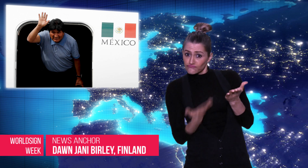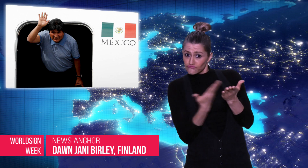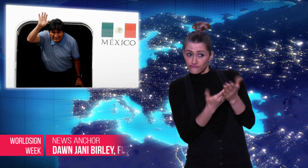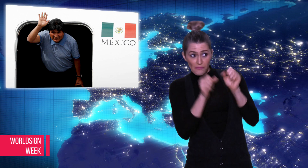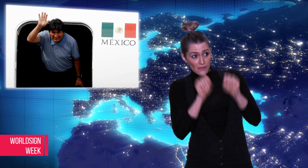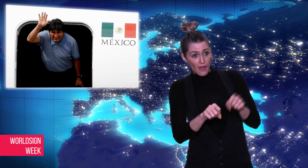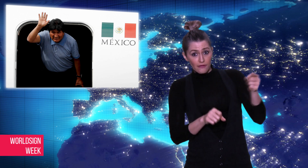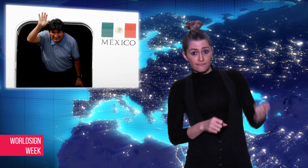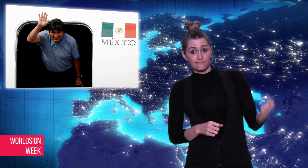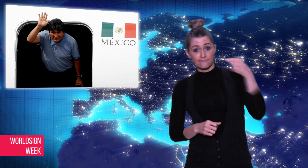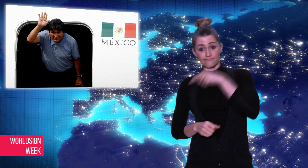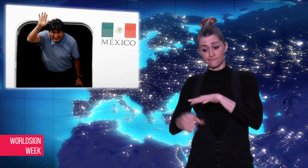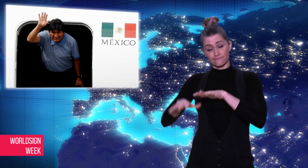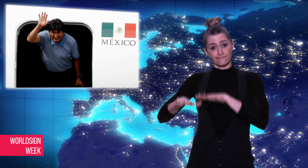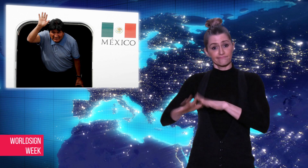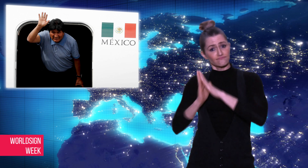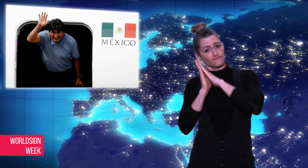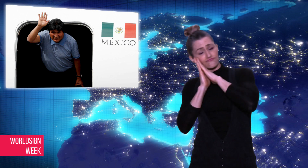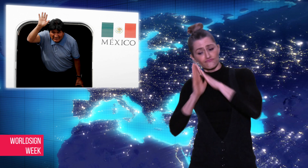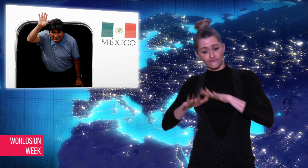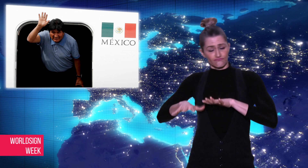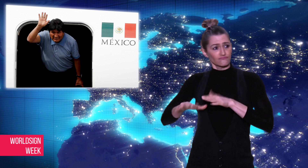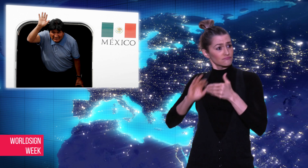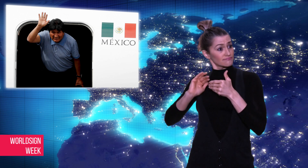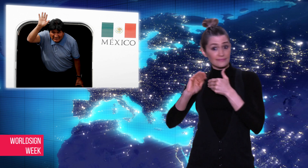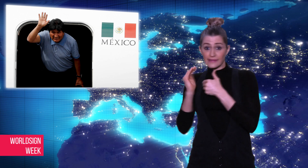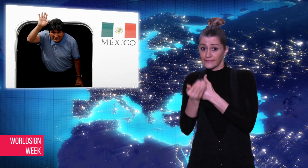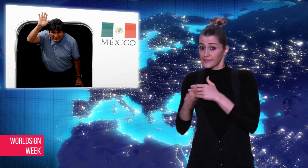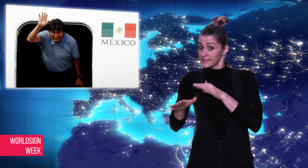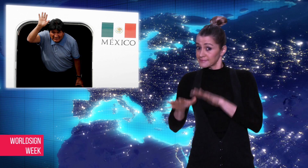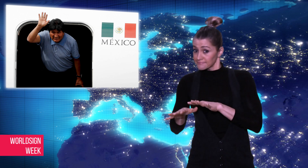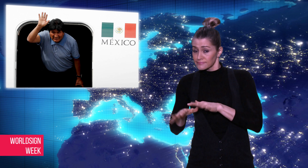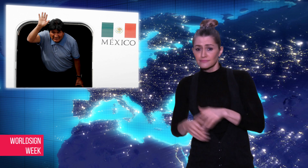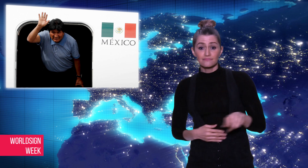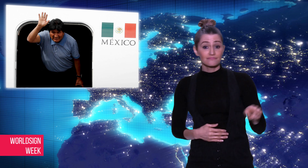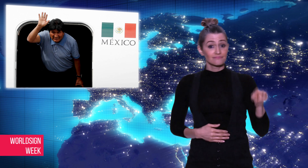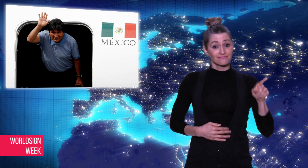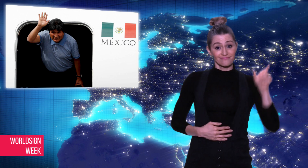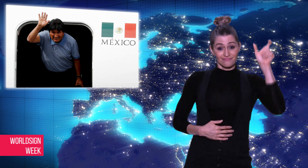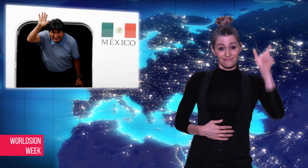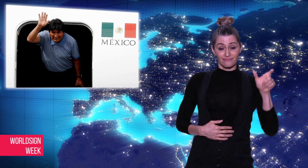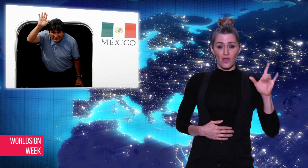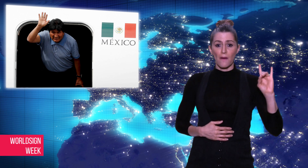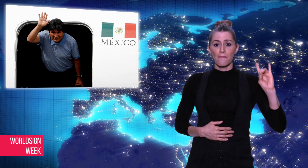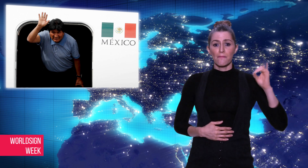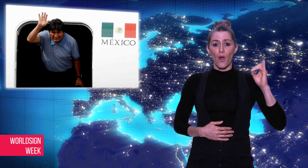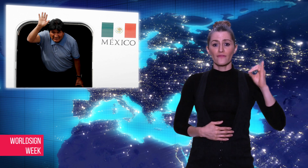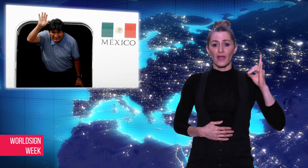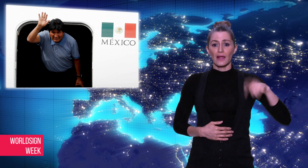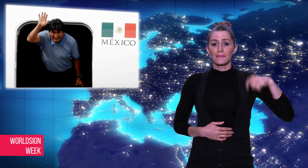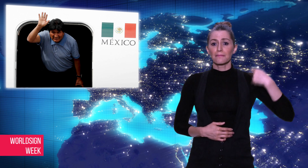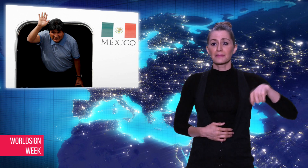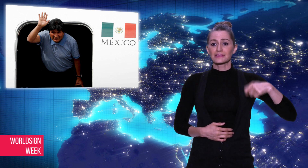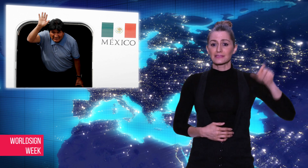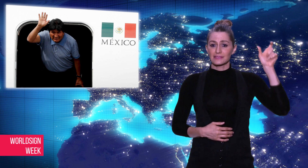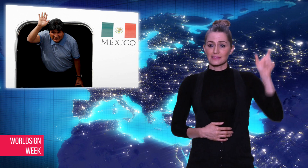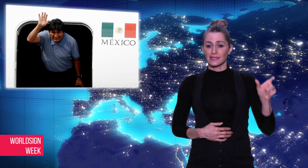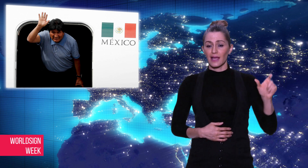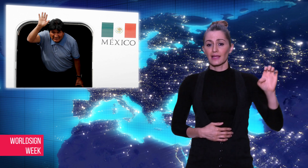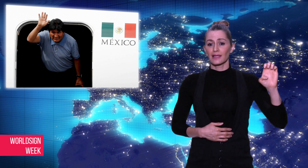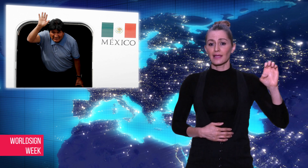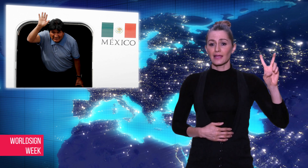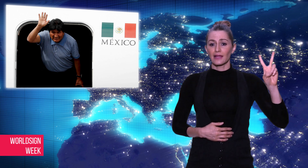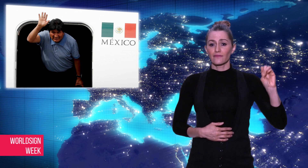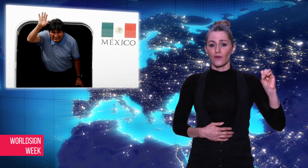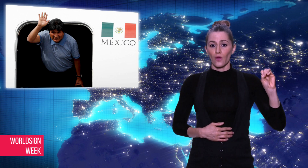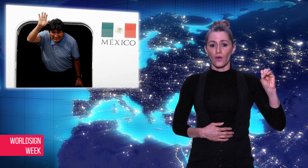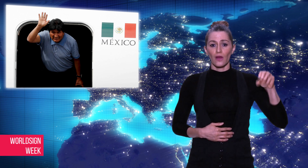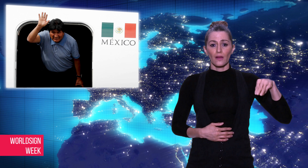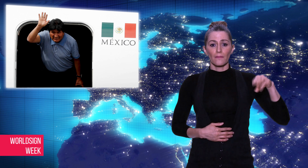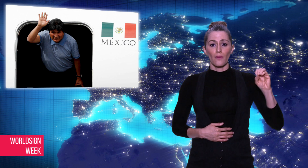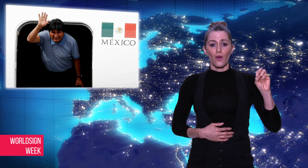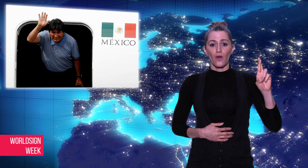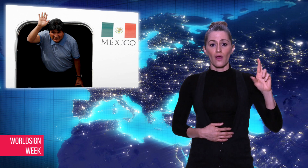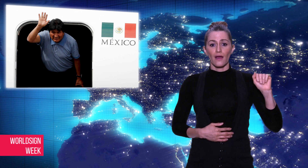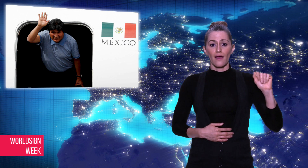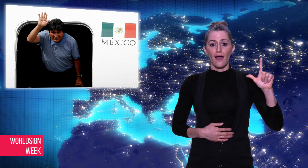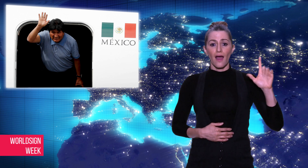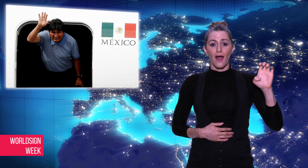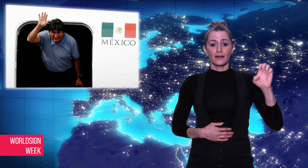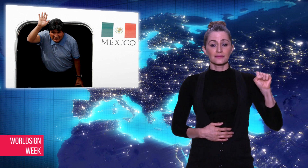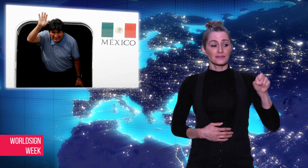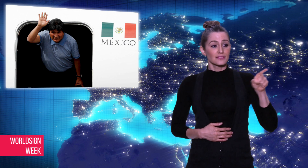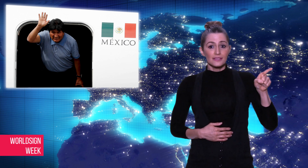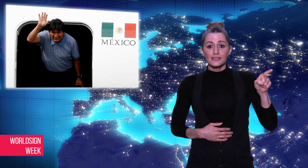[Dawn]: Bolivian President Evo Morales has resigned